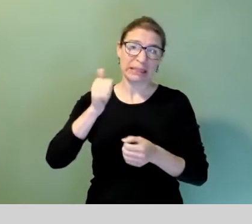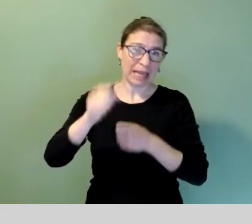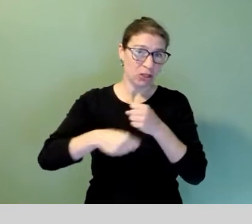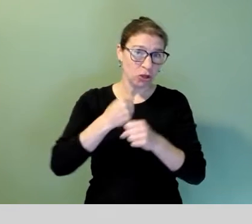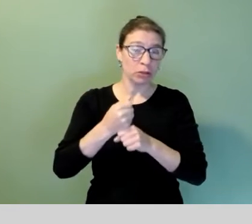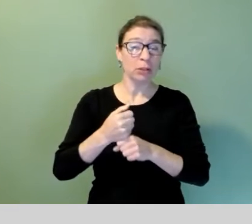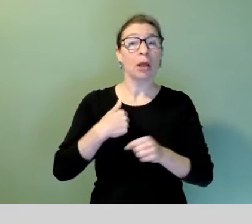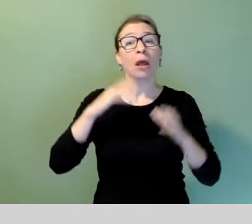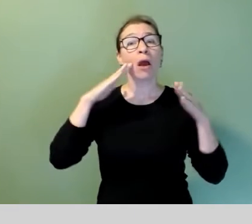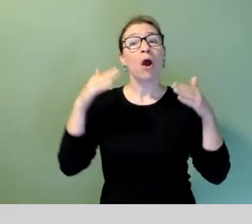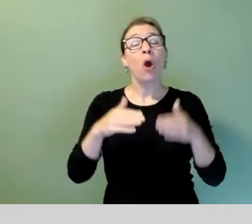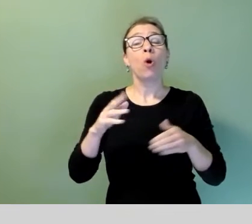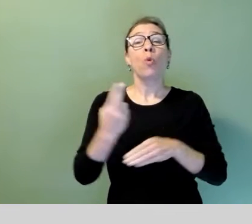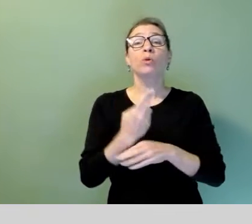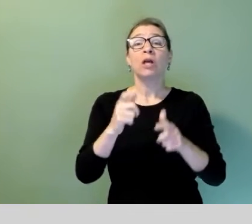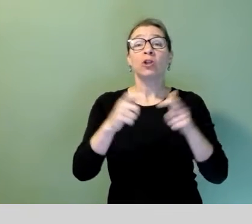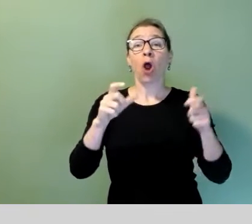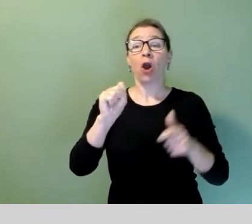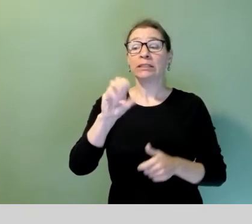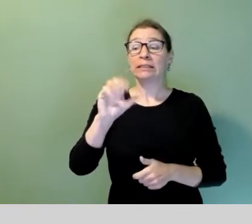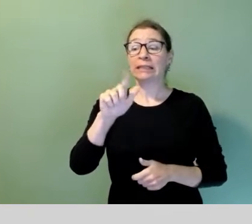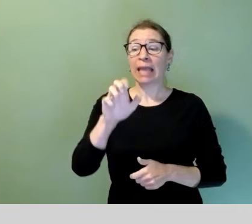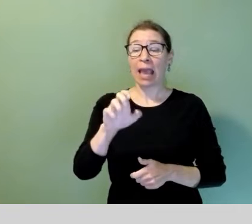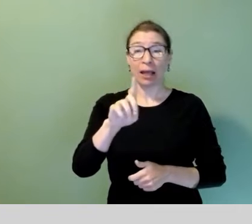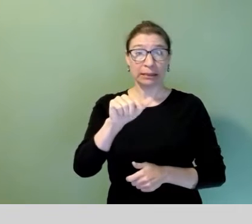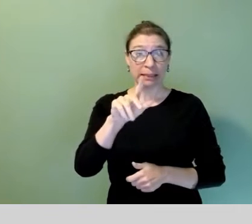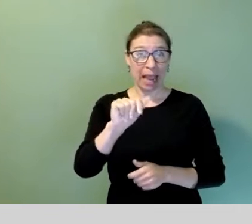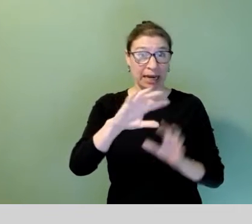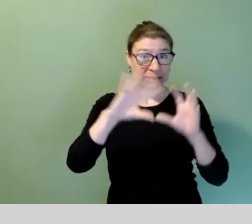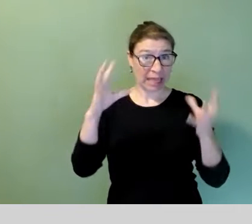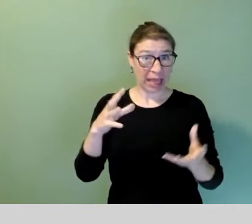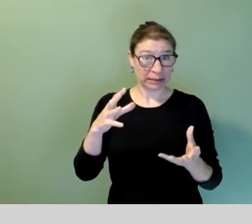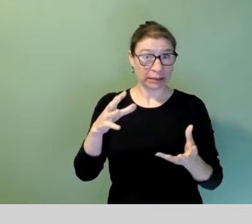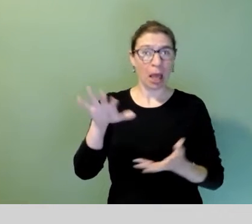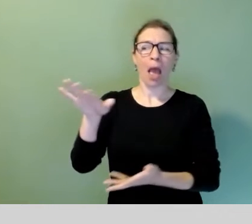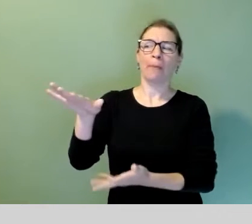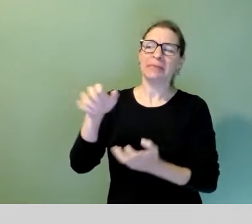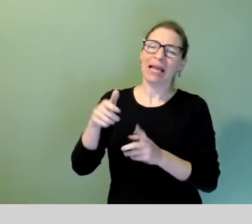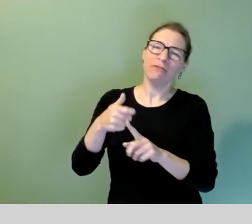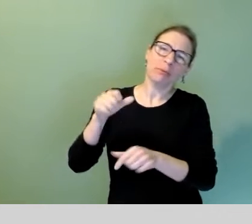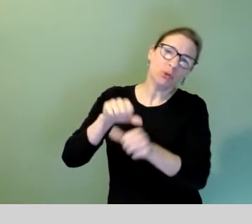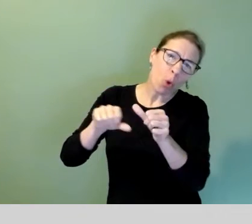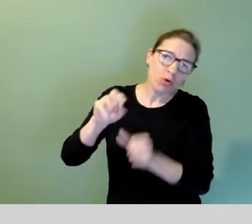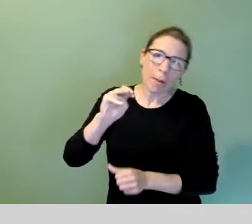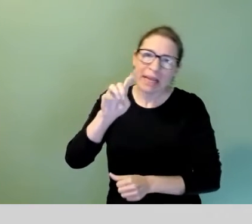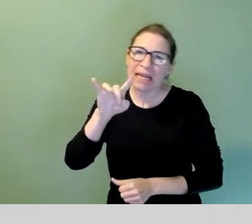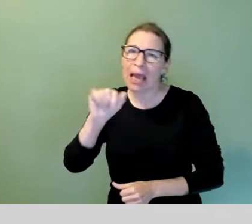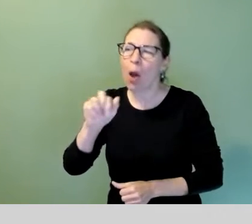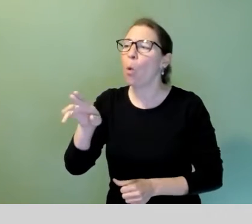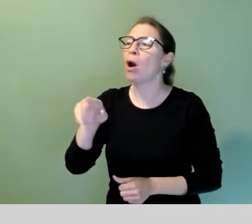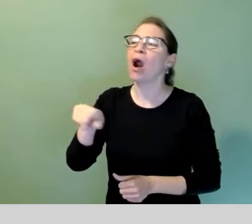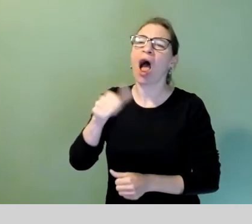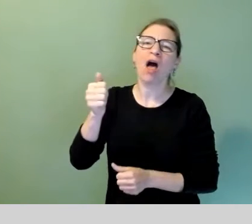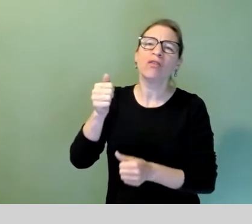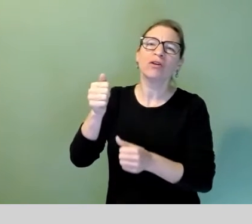I focused on using large scale datasets obtained from social media and other sources to study human behavior.